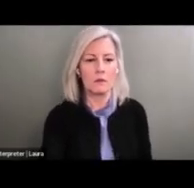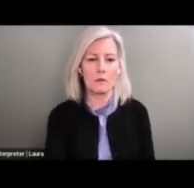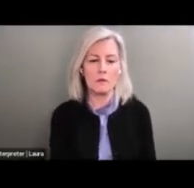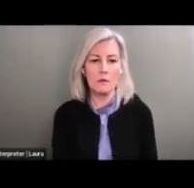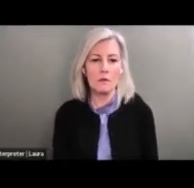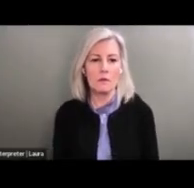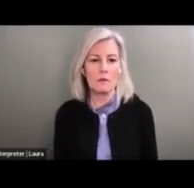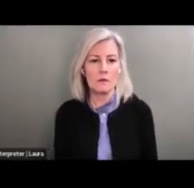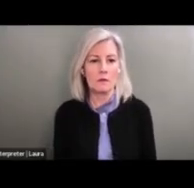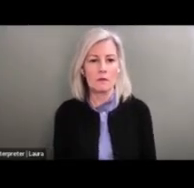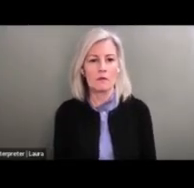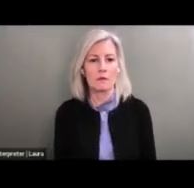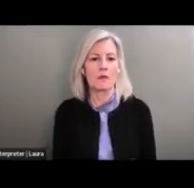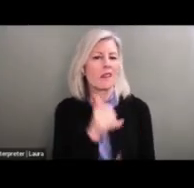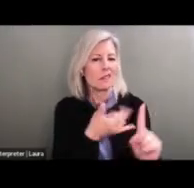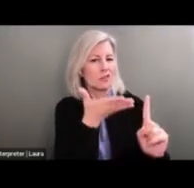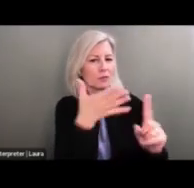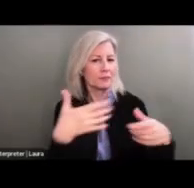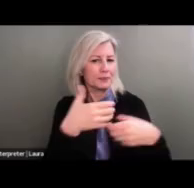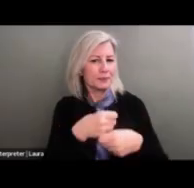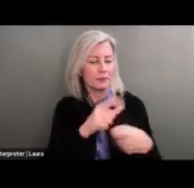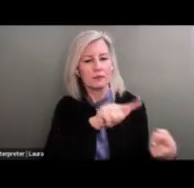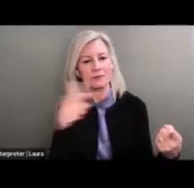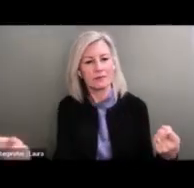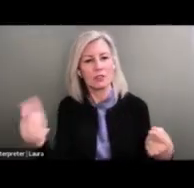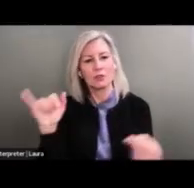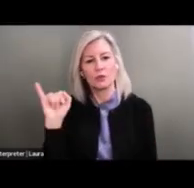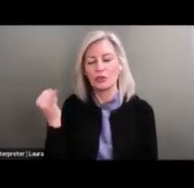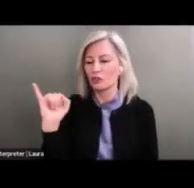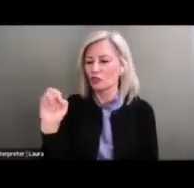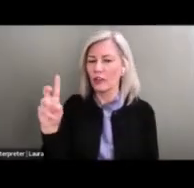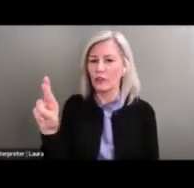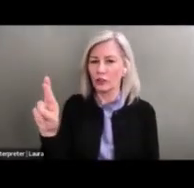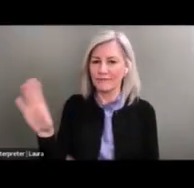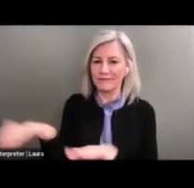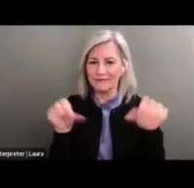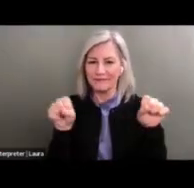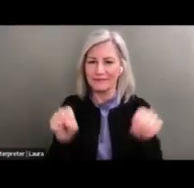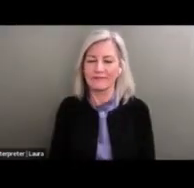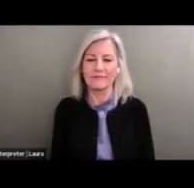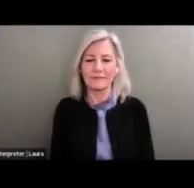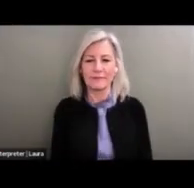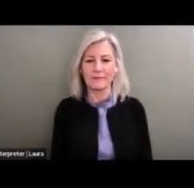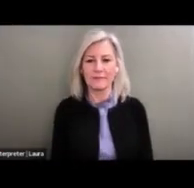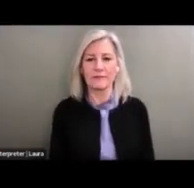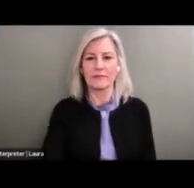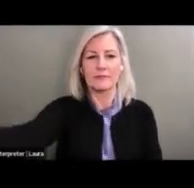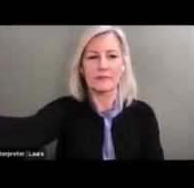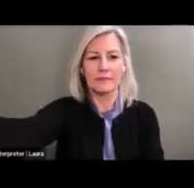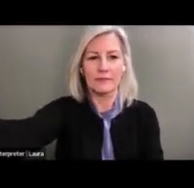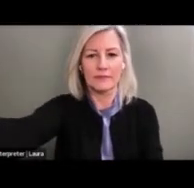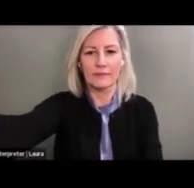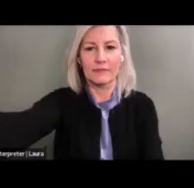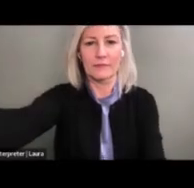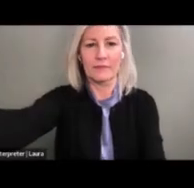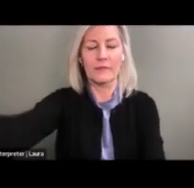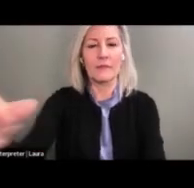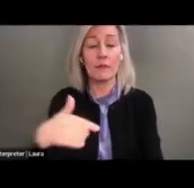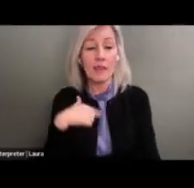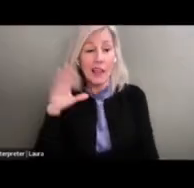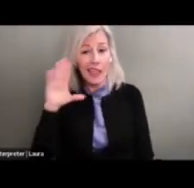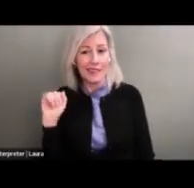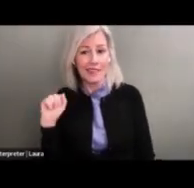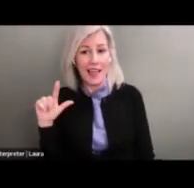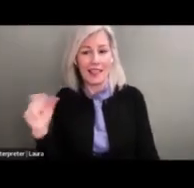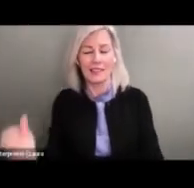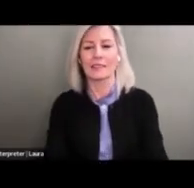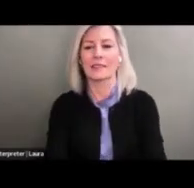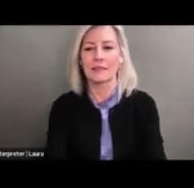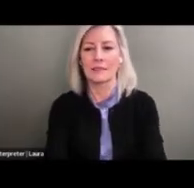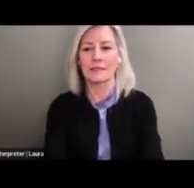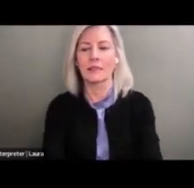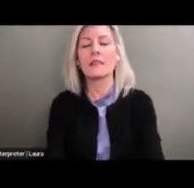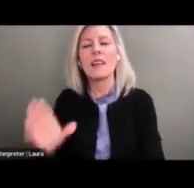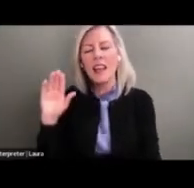I'll turn it over. to you, Jennifer.